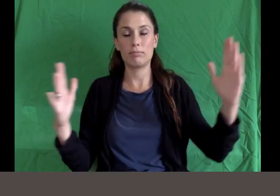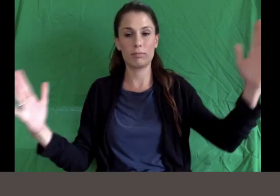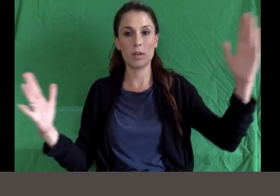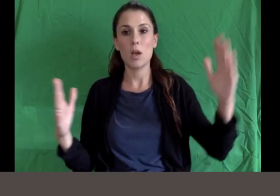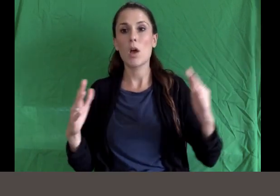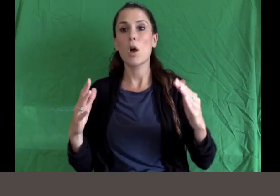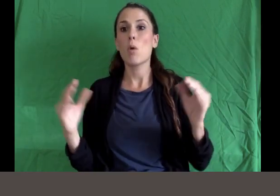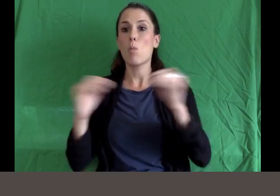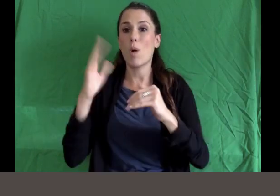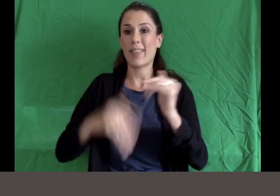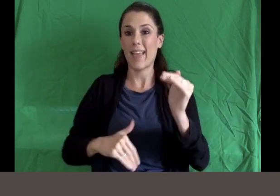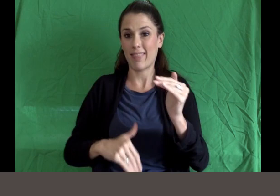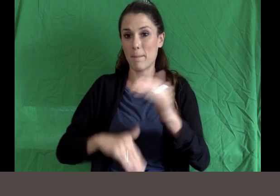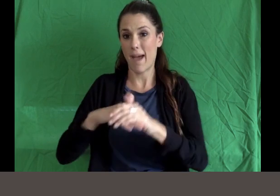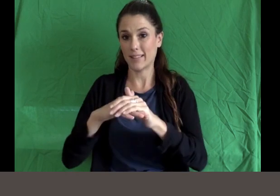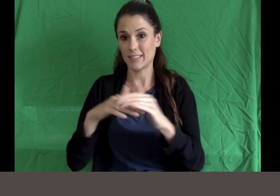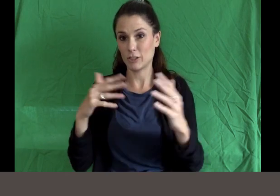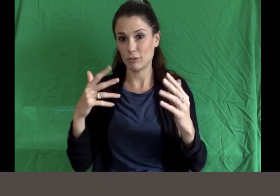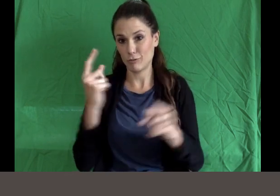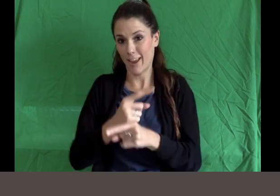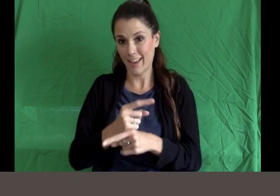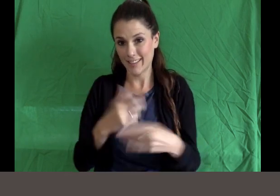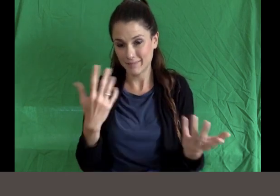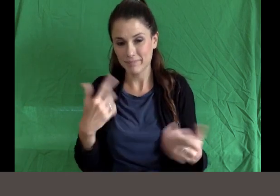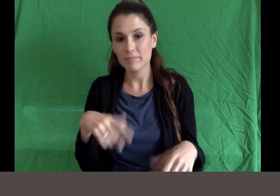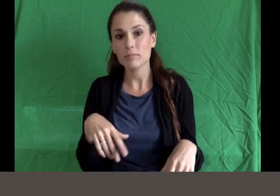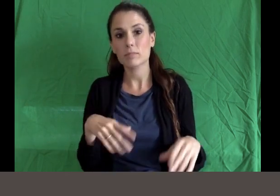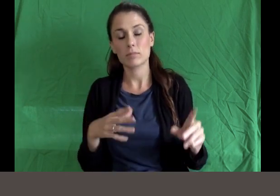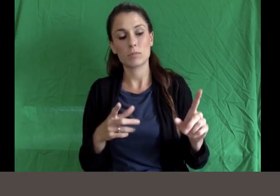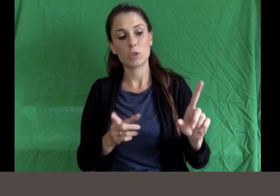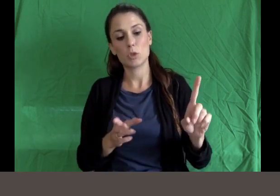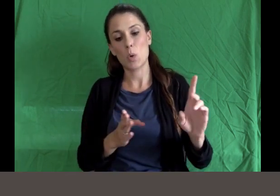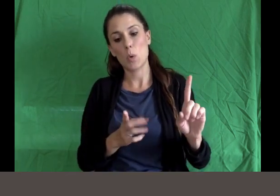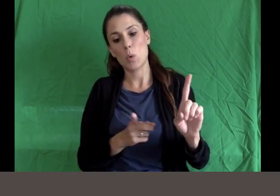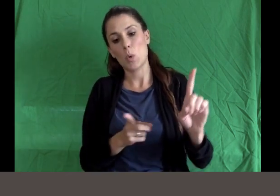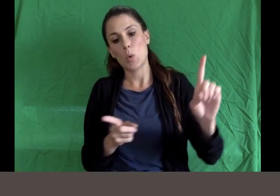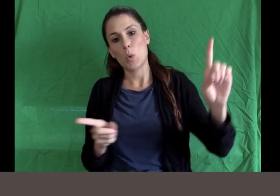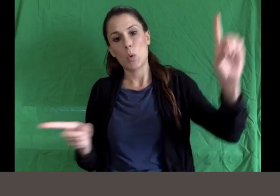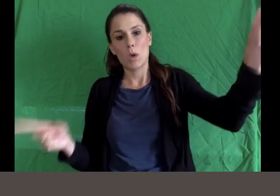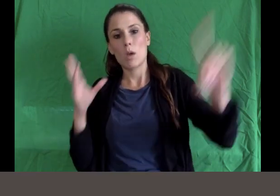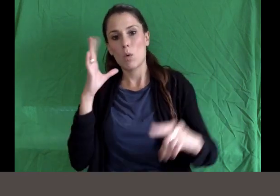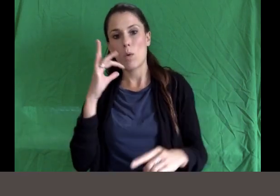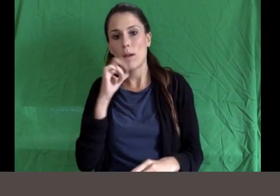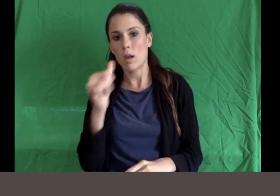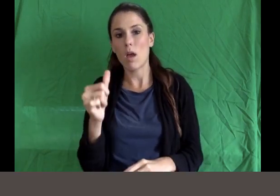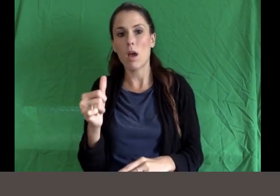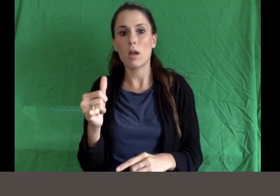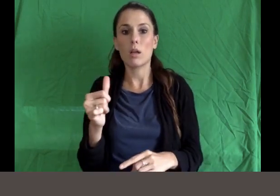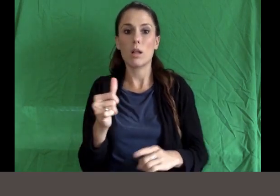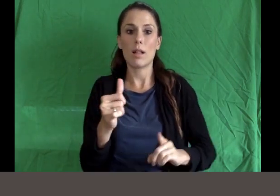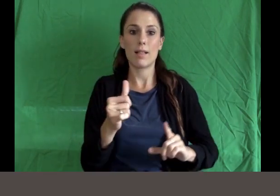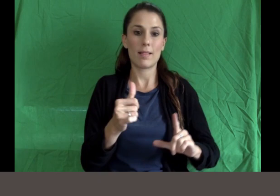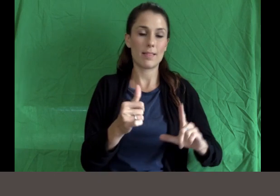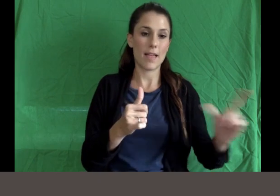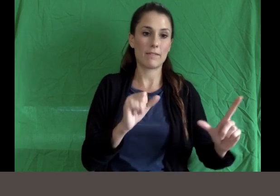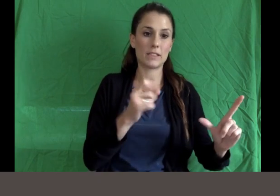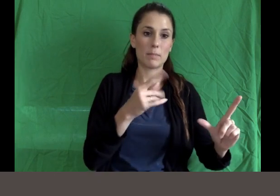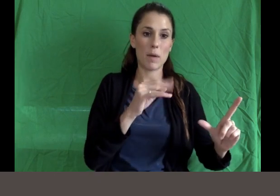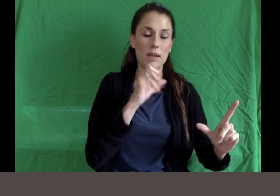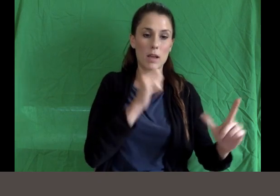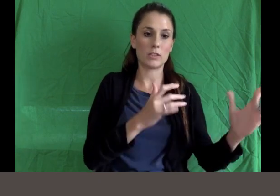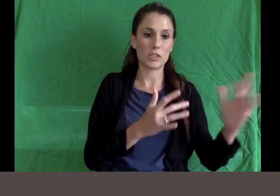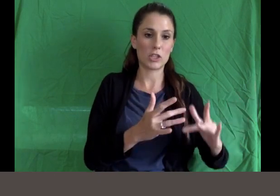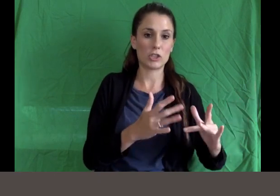left hand side why doesn't my left spine touch against my left minimum axis point and the reason